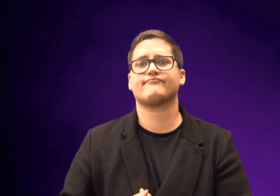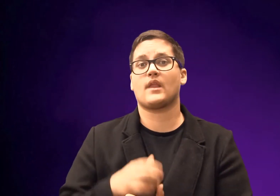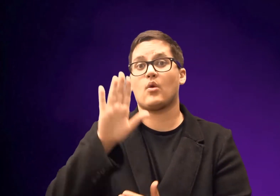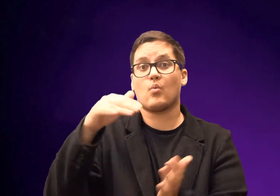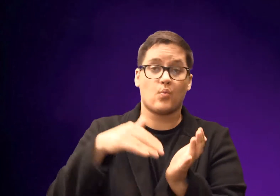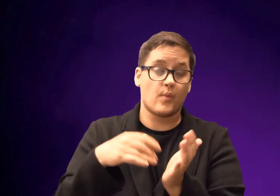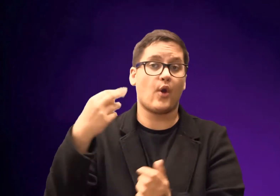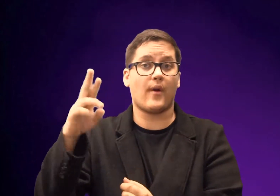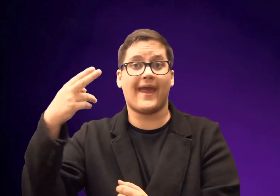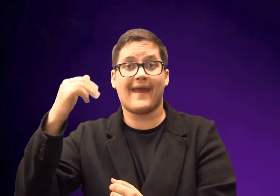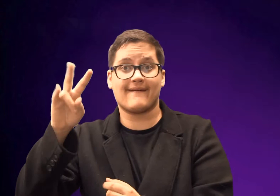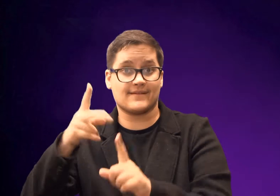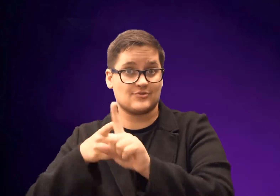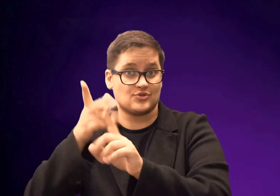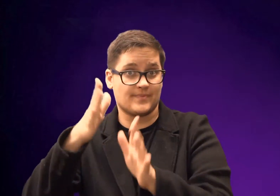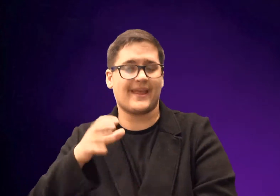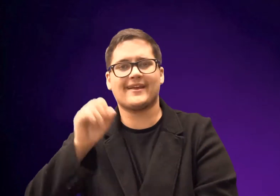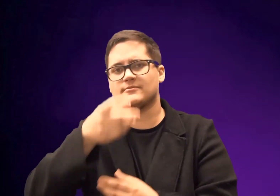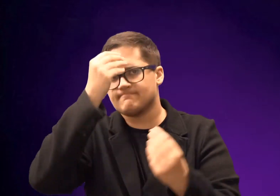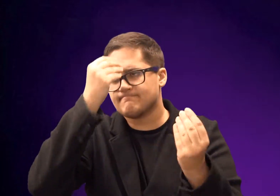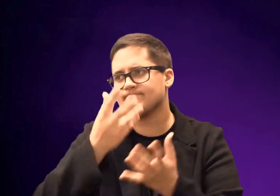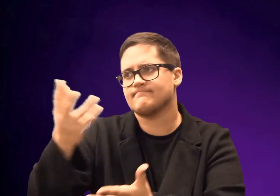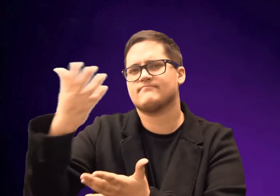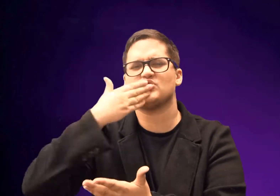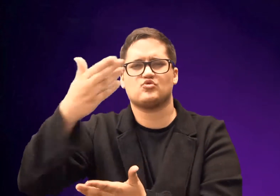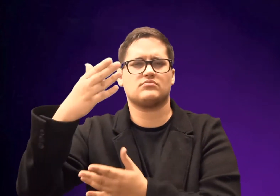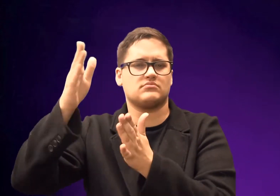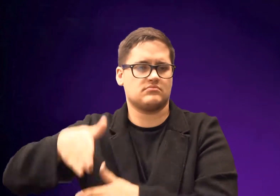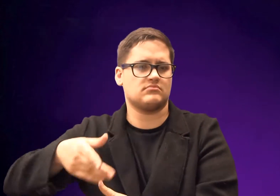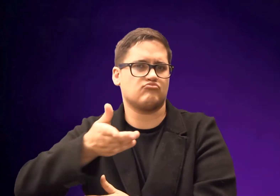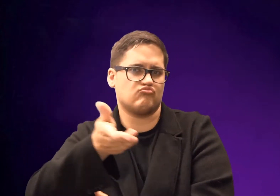Your doctor or HIV specialist can refer you to good Obstetricians.